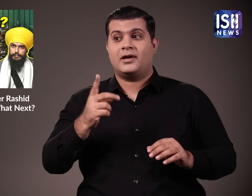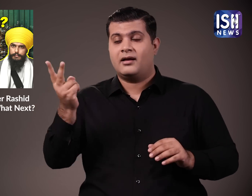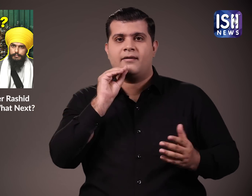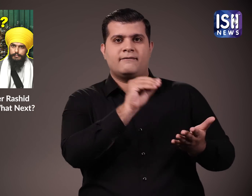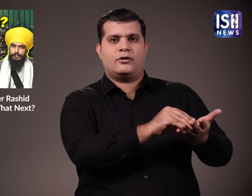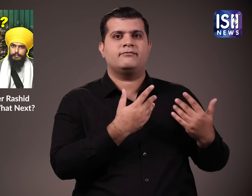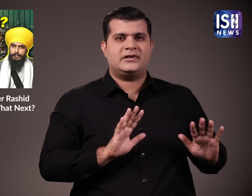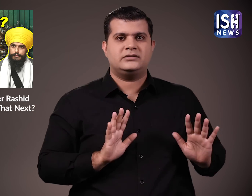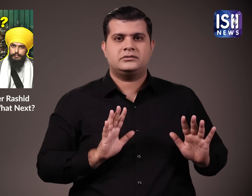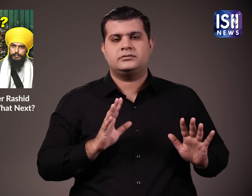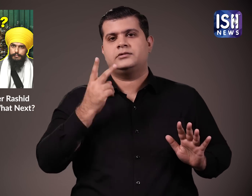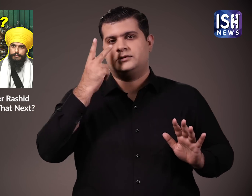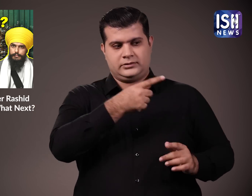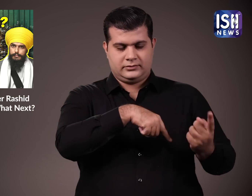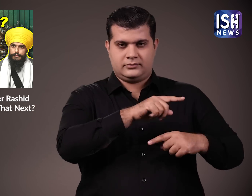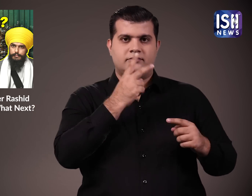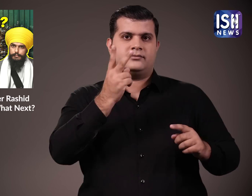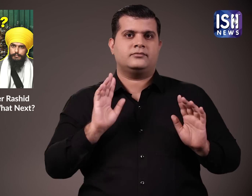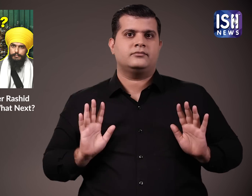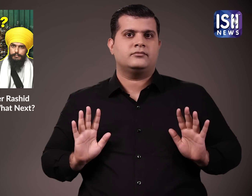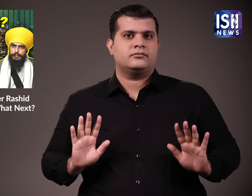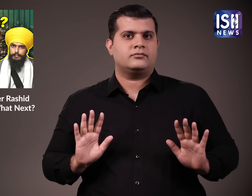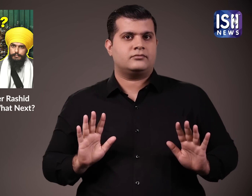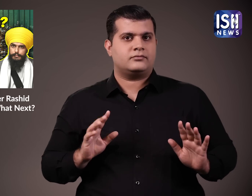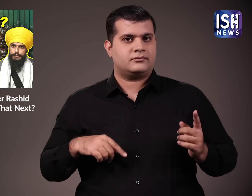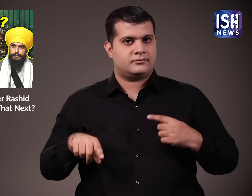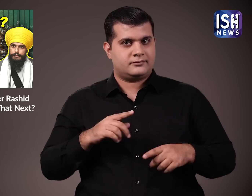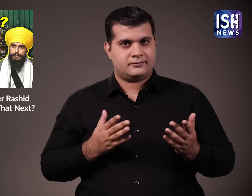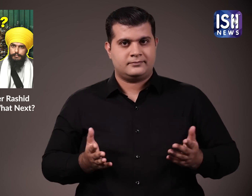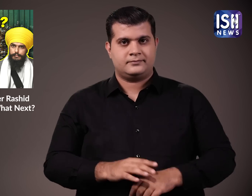However, if it is already informed, the committee will take a call.